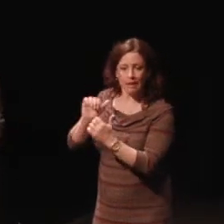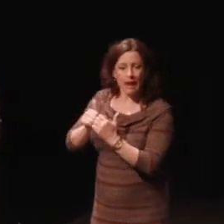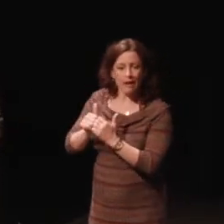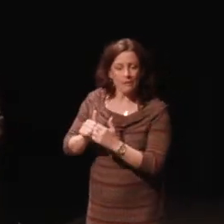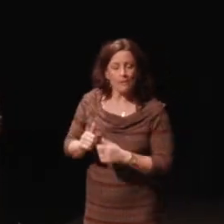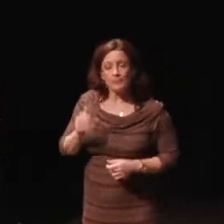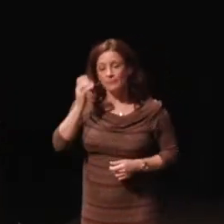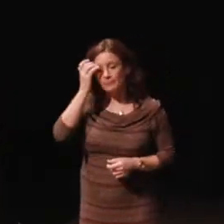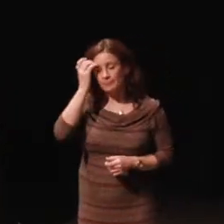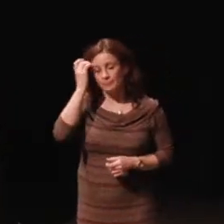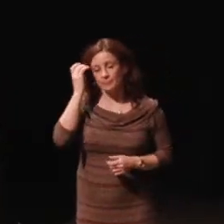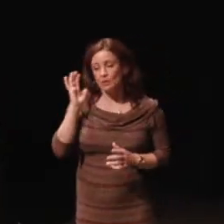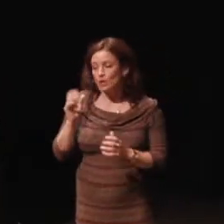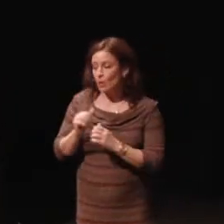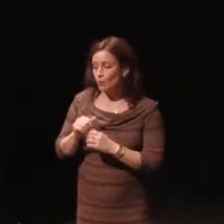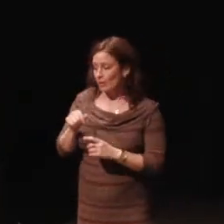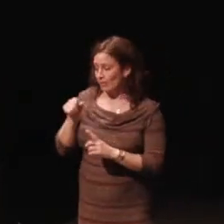So from speaking with half coordinated who fill this in